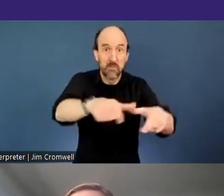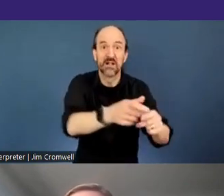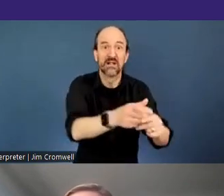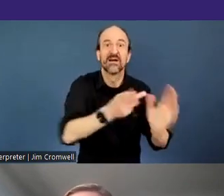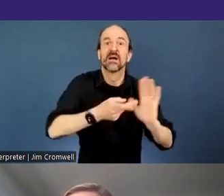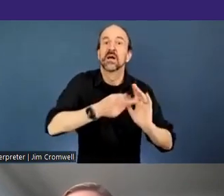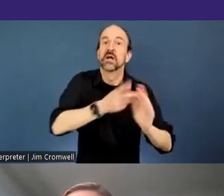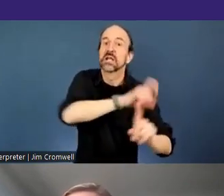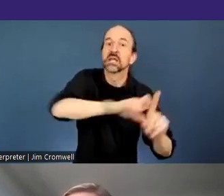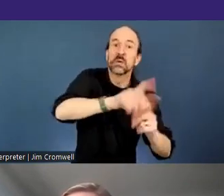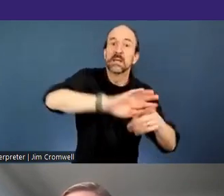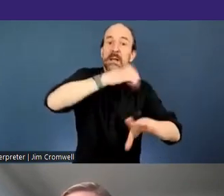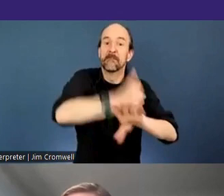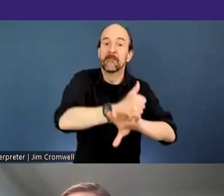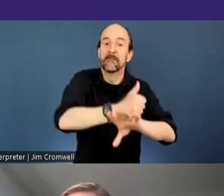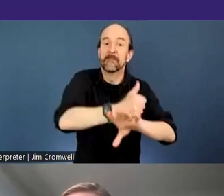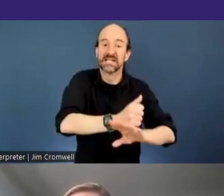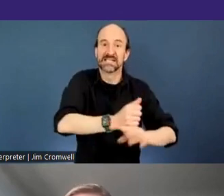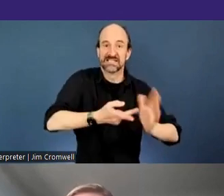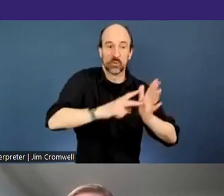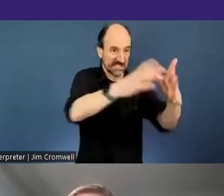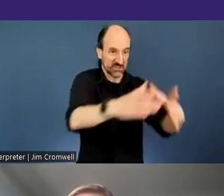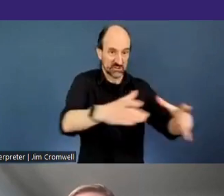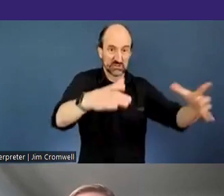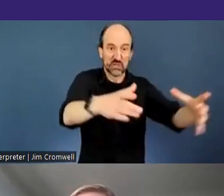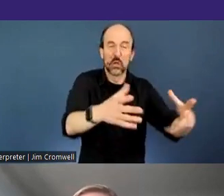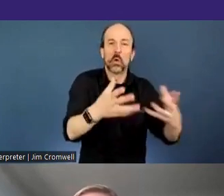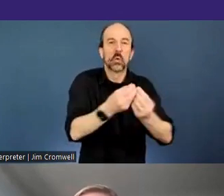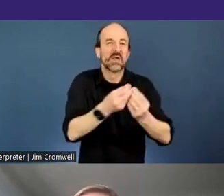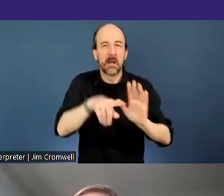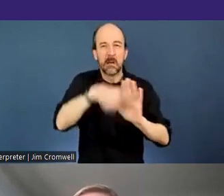operational structures and policies and these organisations